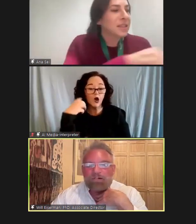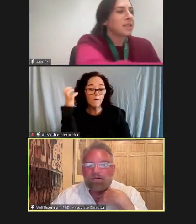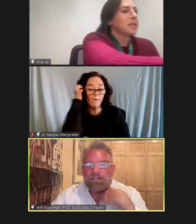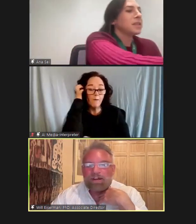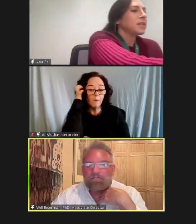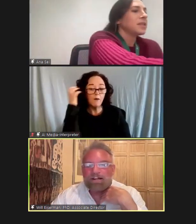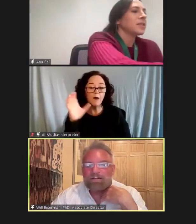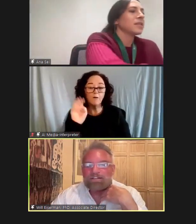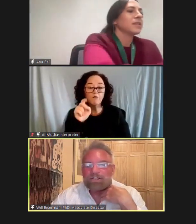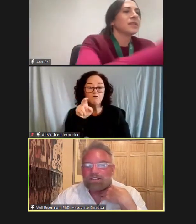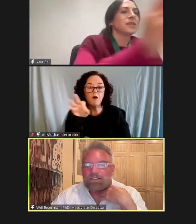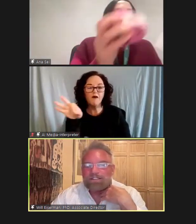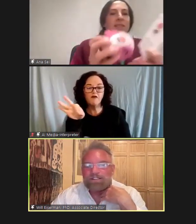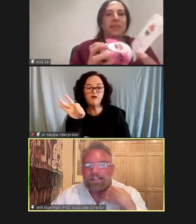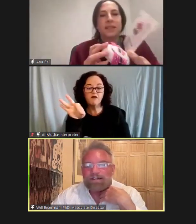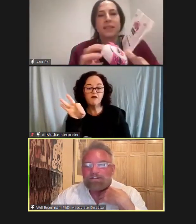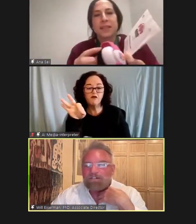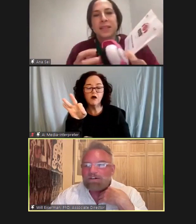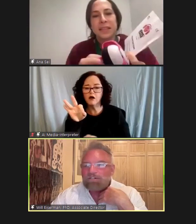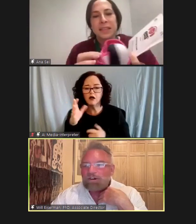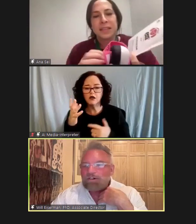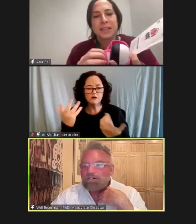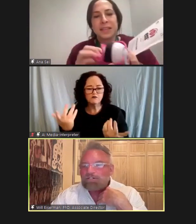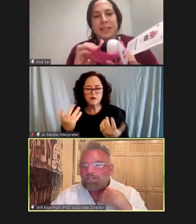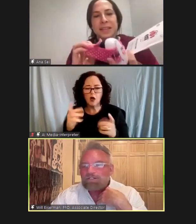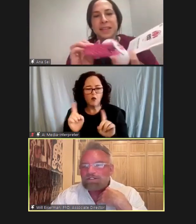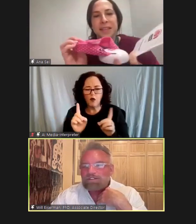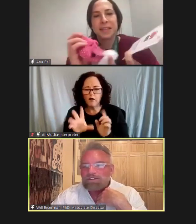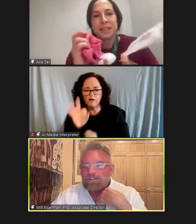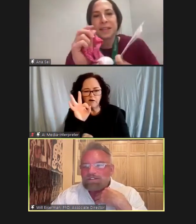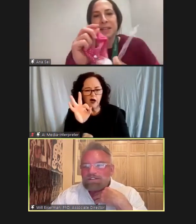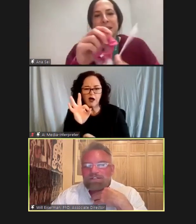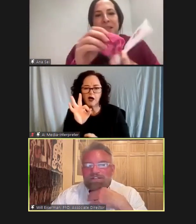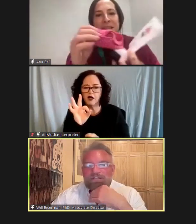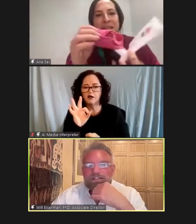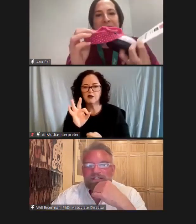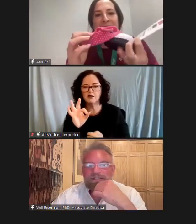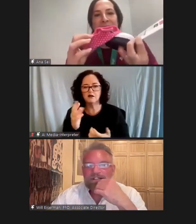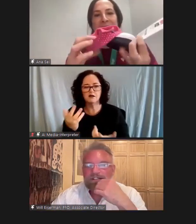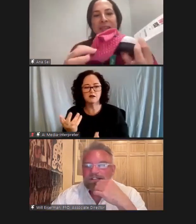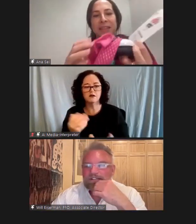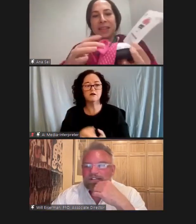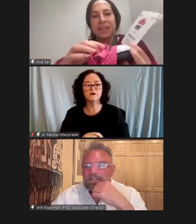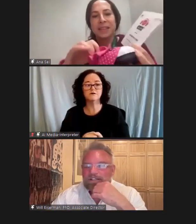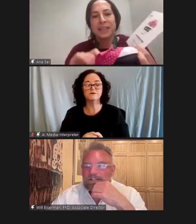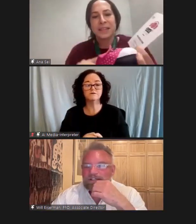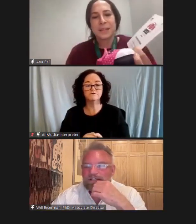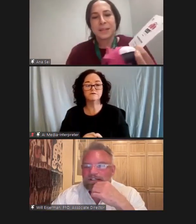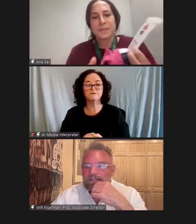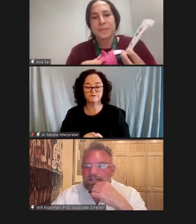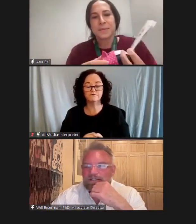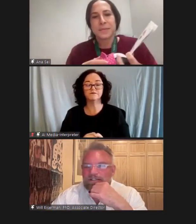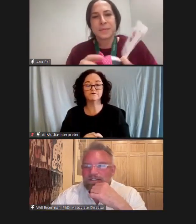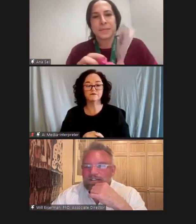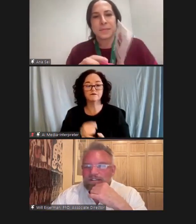they might look to get one of